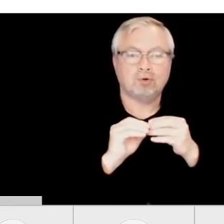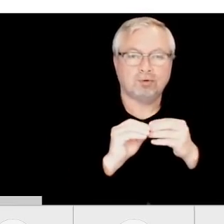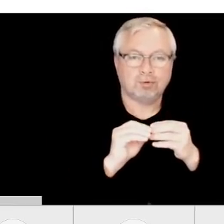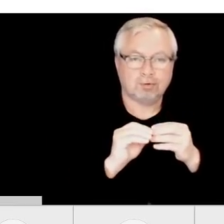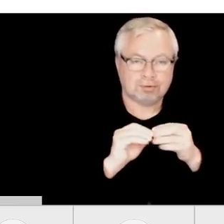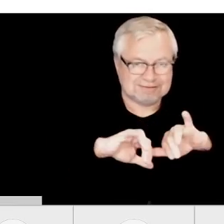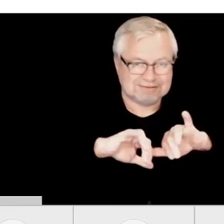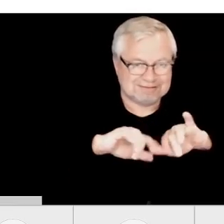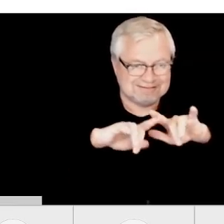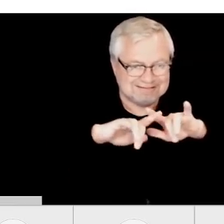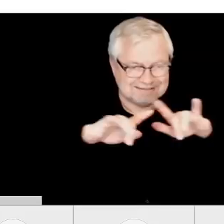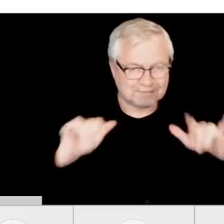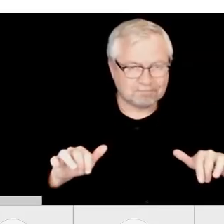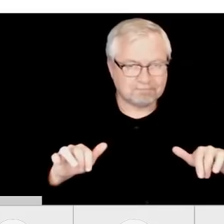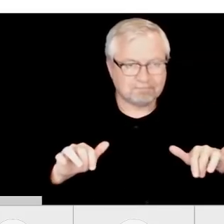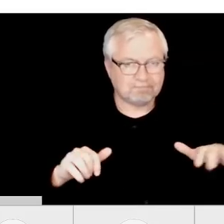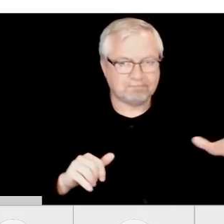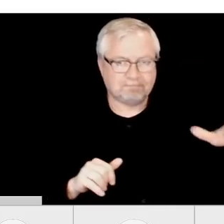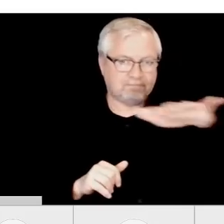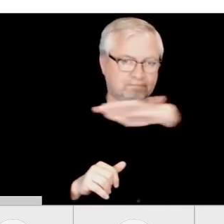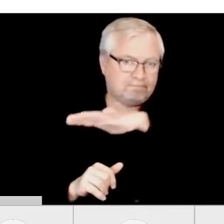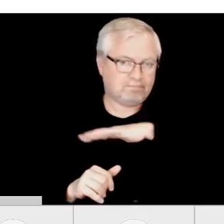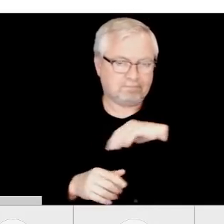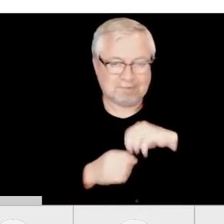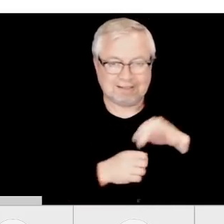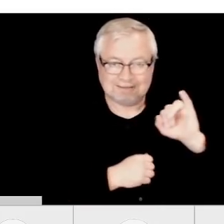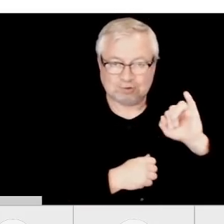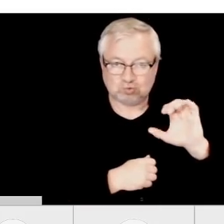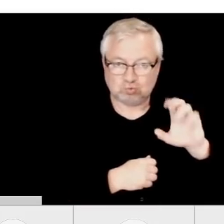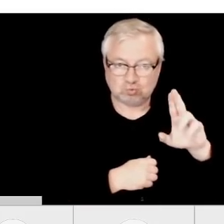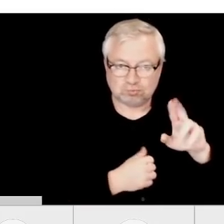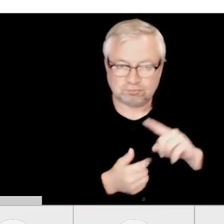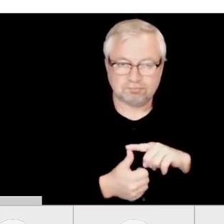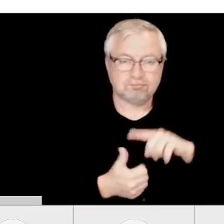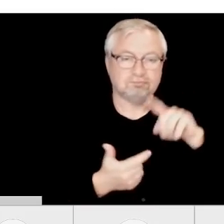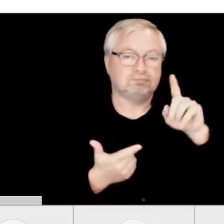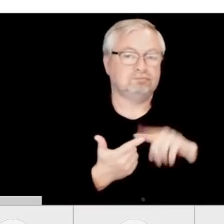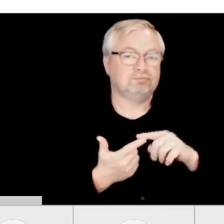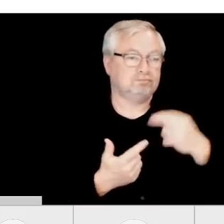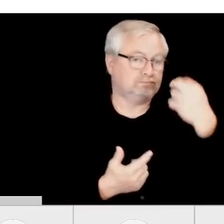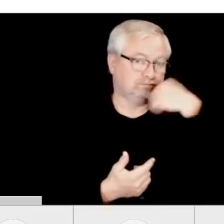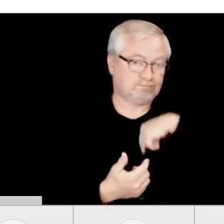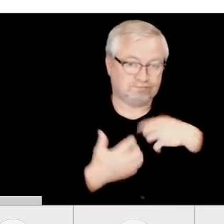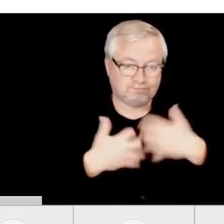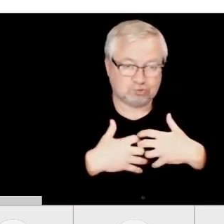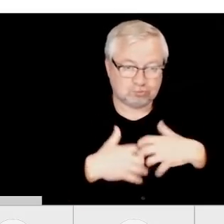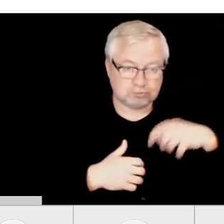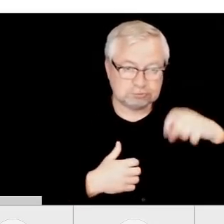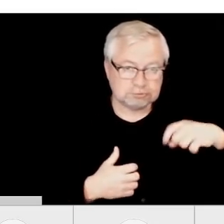ICU/ventilator care at the same time. Gotcha.